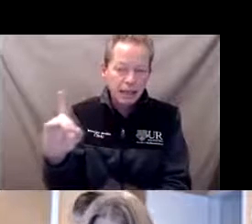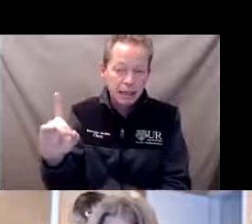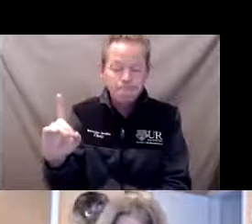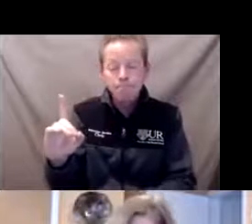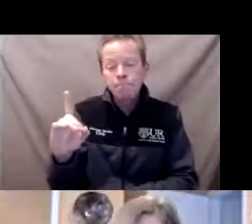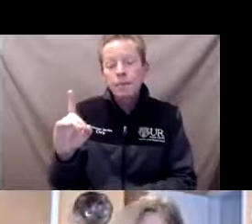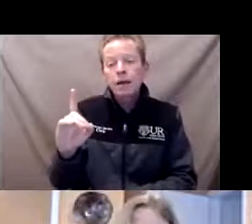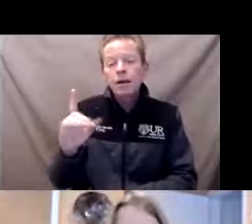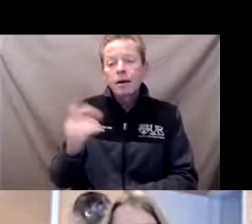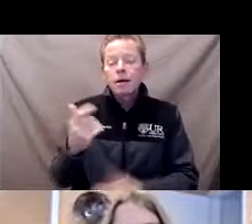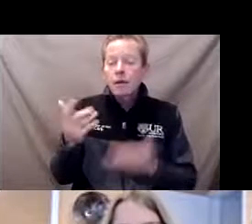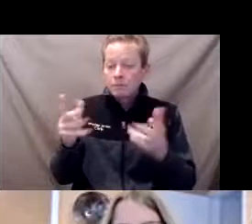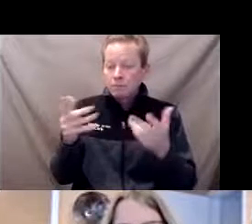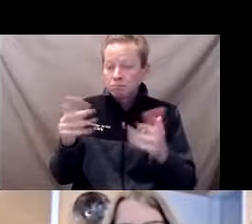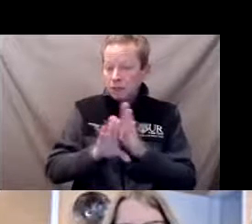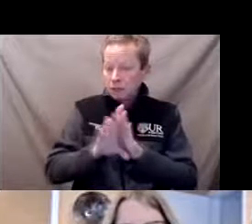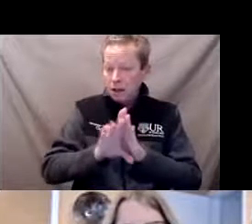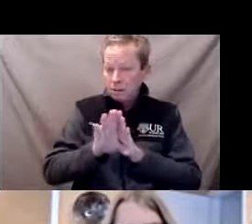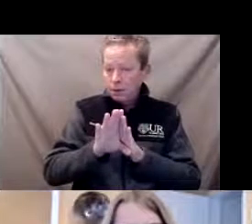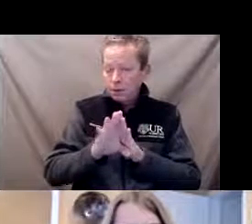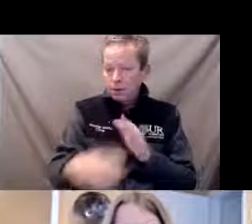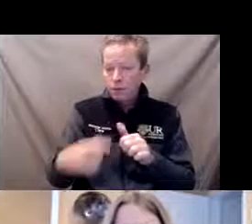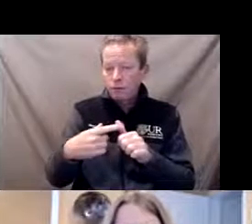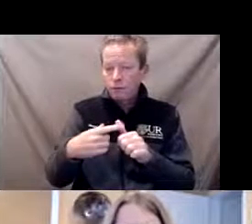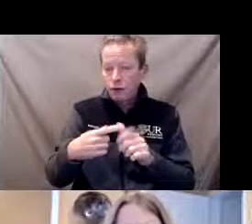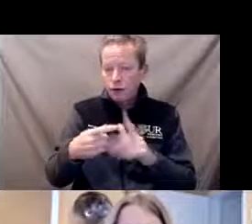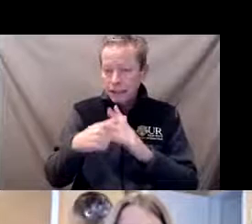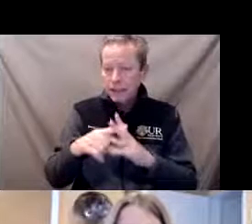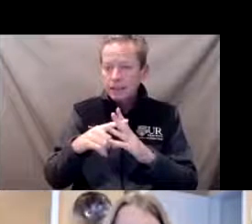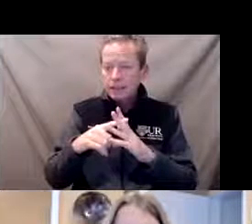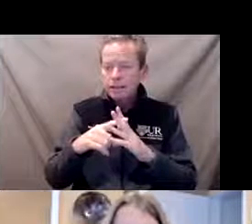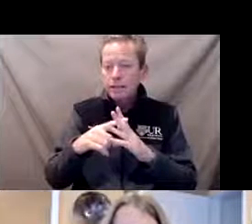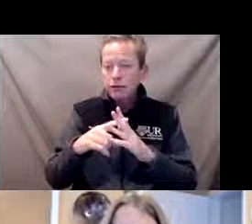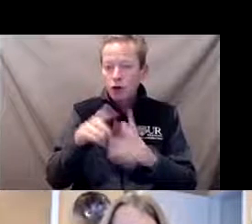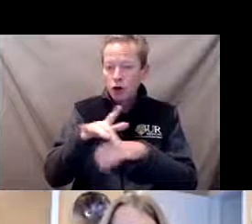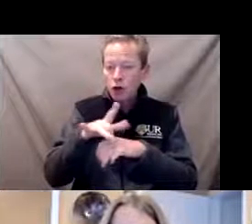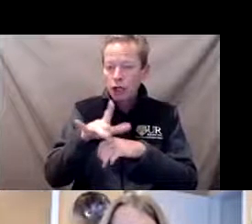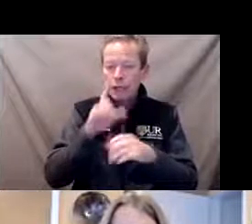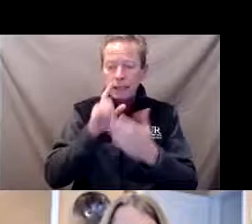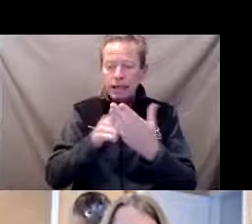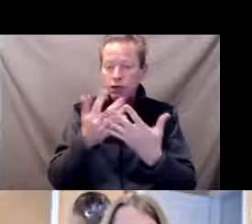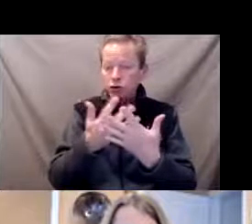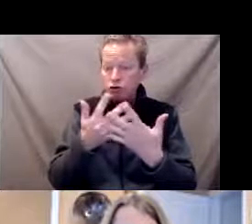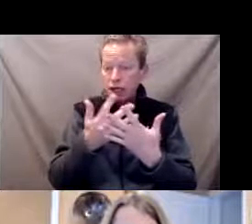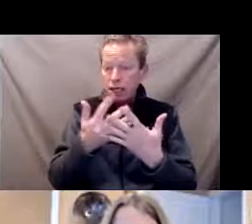they have developed first instance early detection screening instrument and you can download it